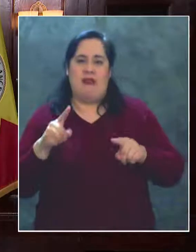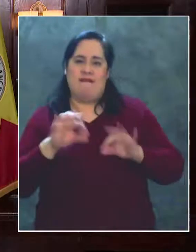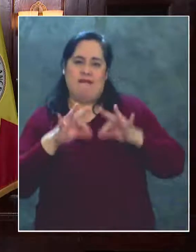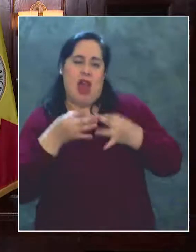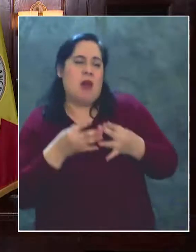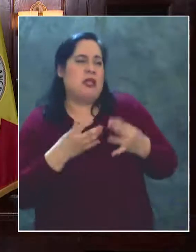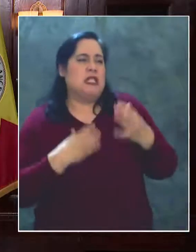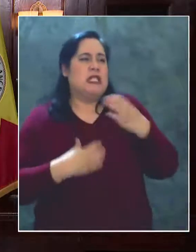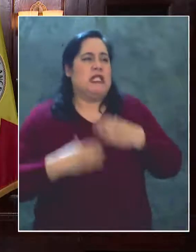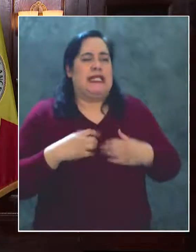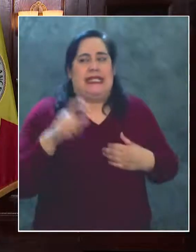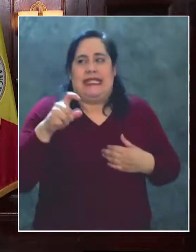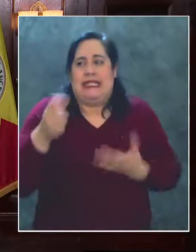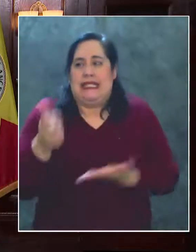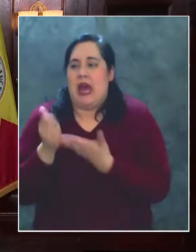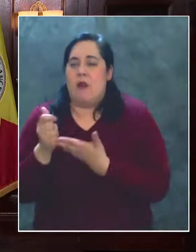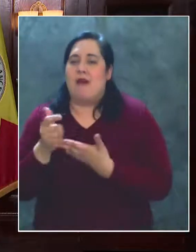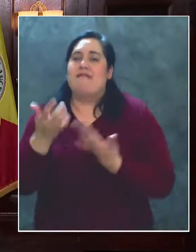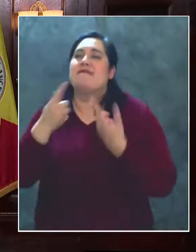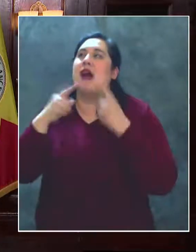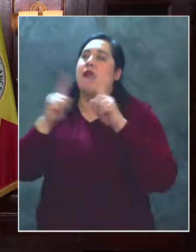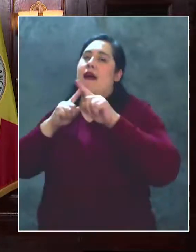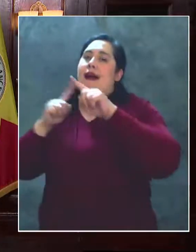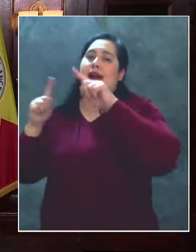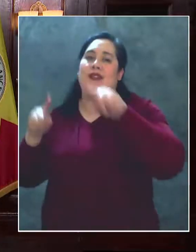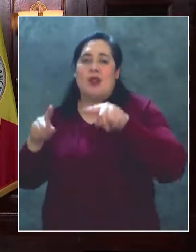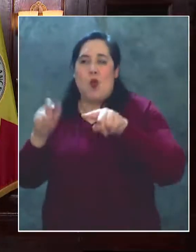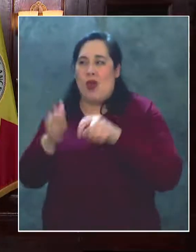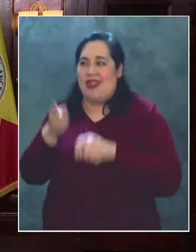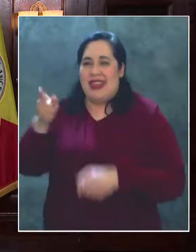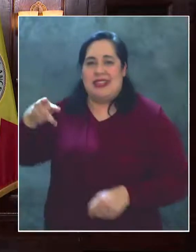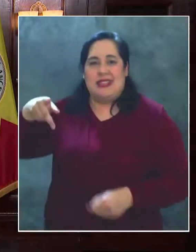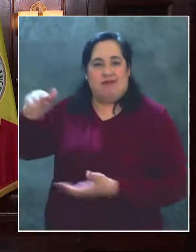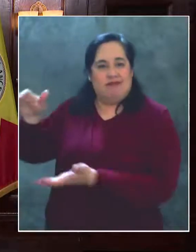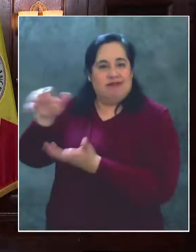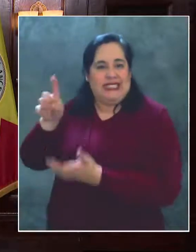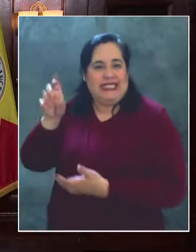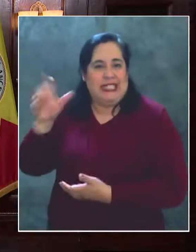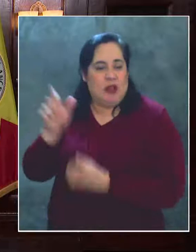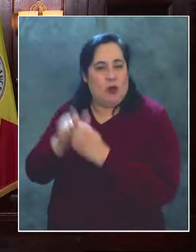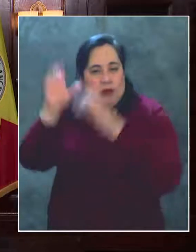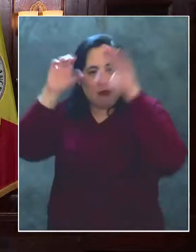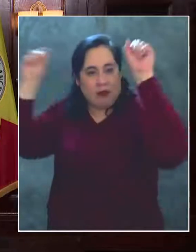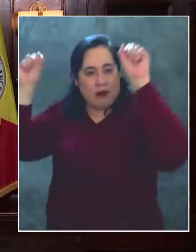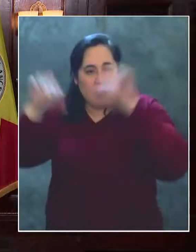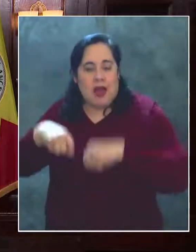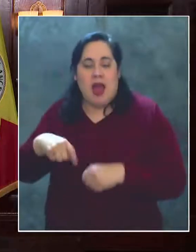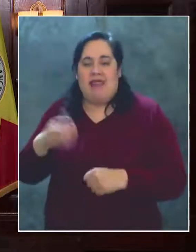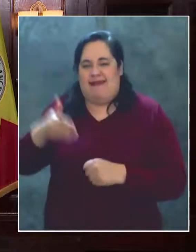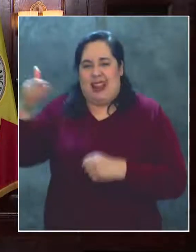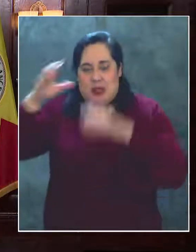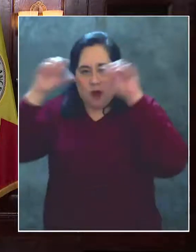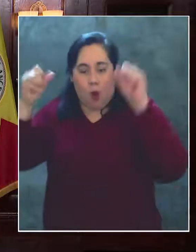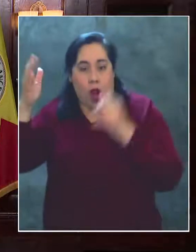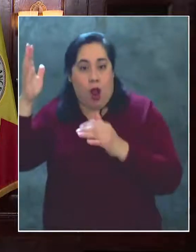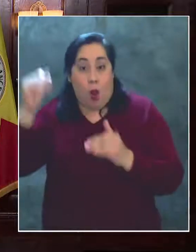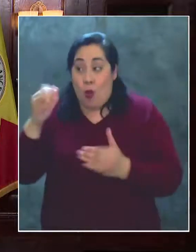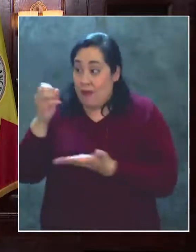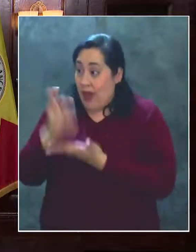BEING ANSWERED WITH THIS PACKAGE. AND WE KNOW THAT WHEN WE GET THIS PASSED, WE CAN HELP STAND UP OUR ECONOMY THAT MUCH